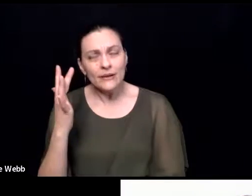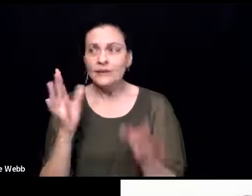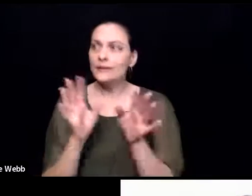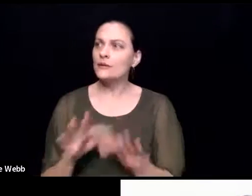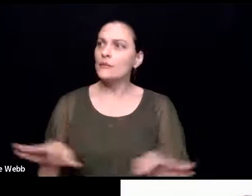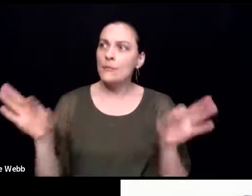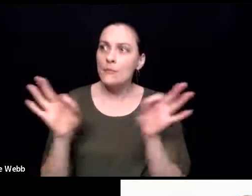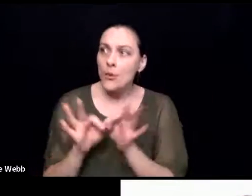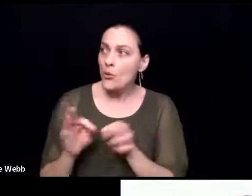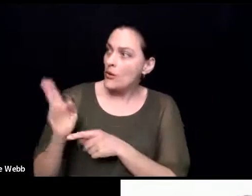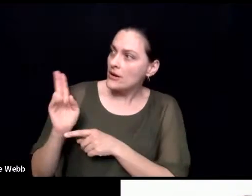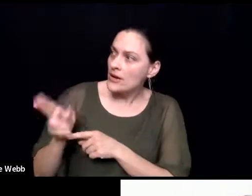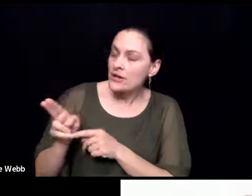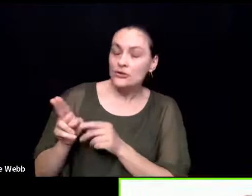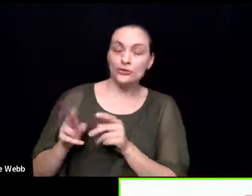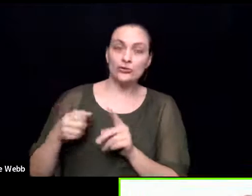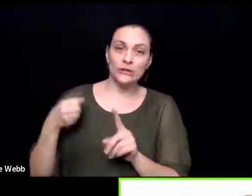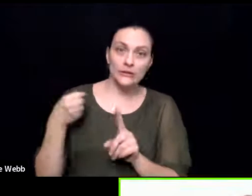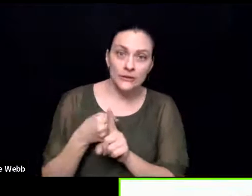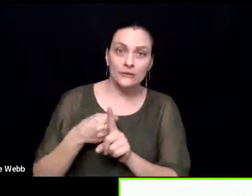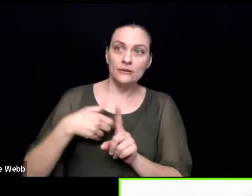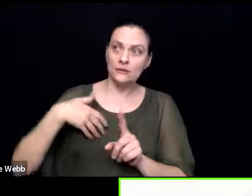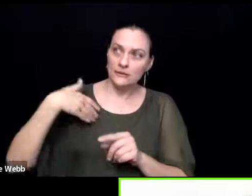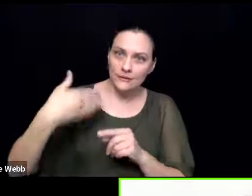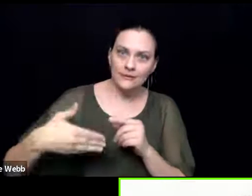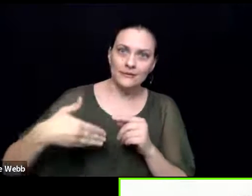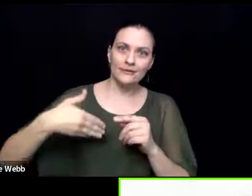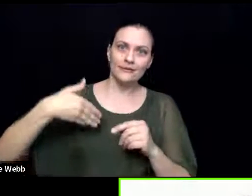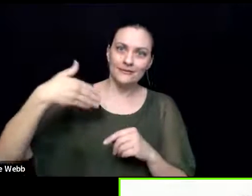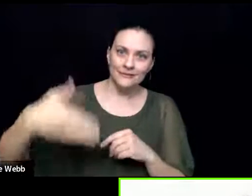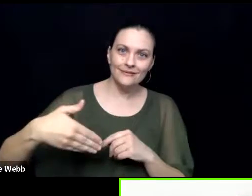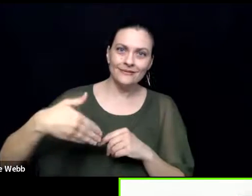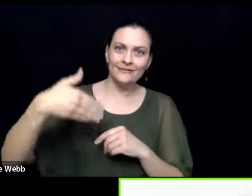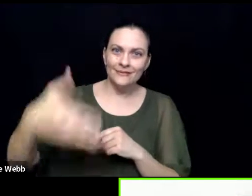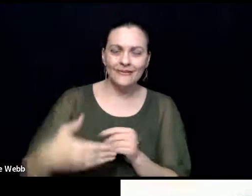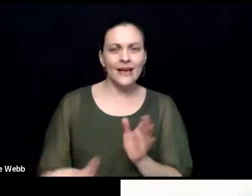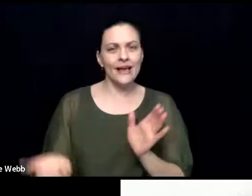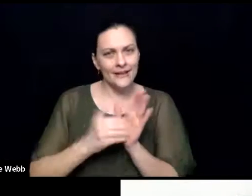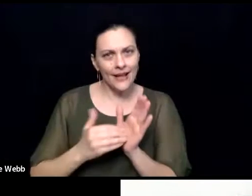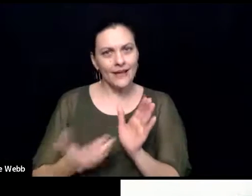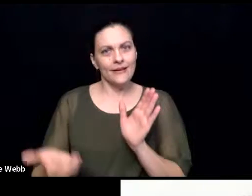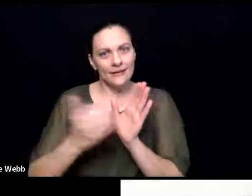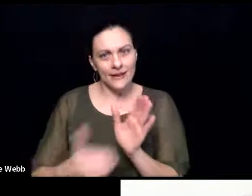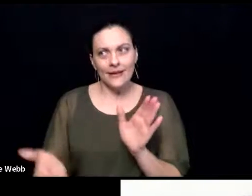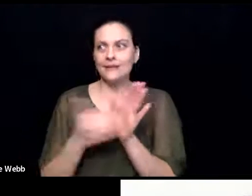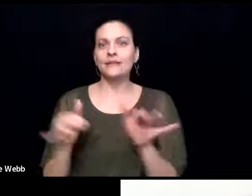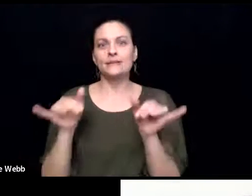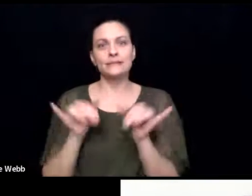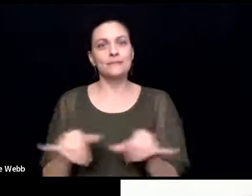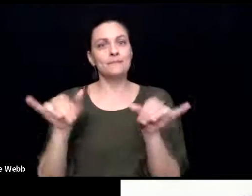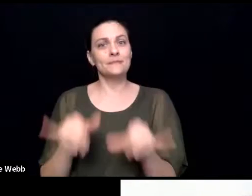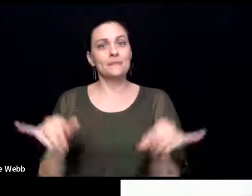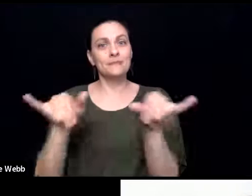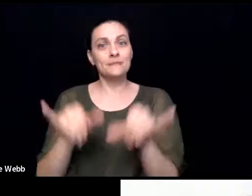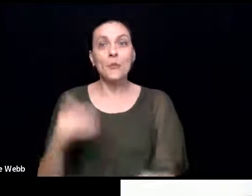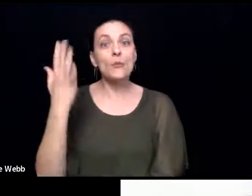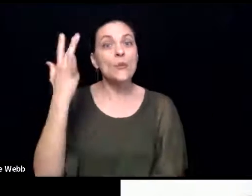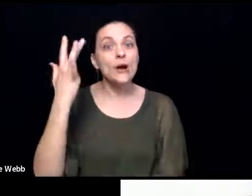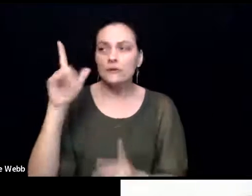haven't dealt with it. You know, I don't believe that truth and reconciliation communications